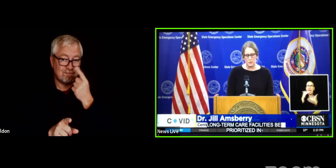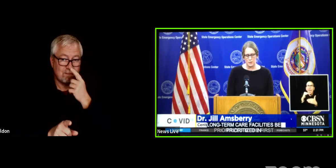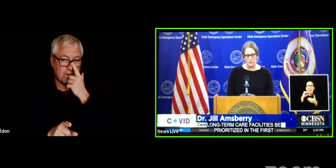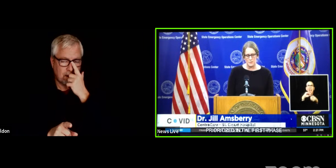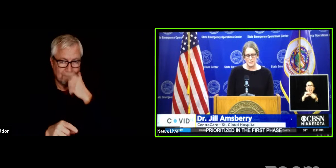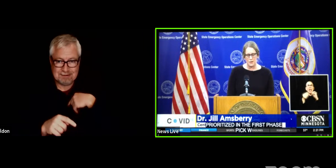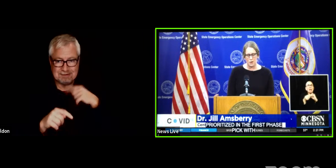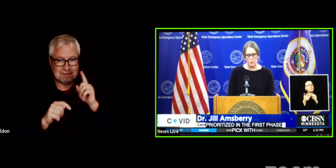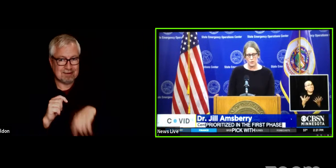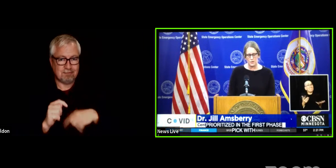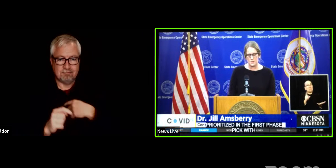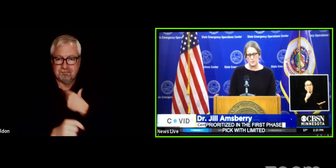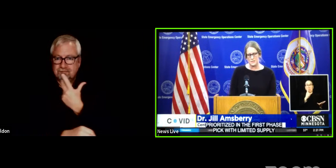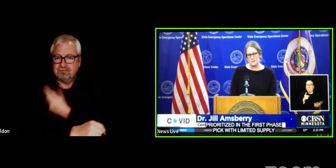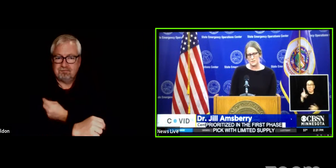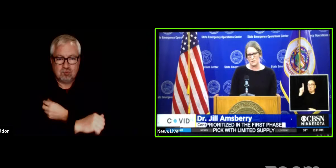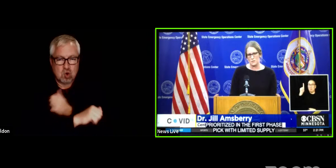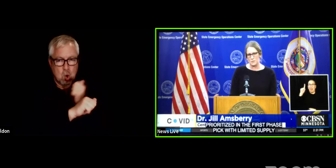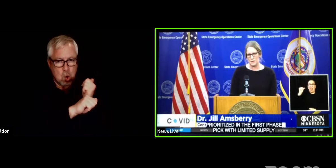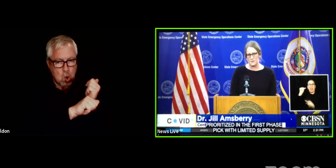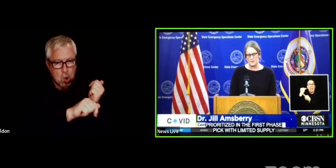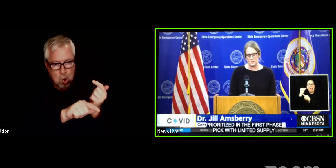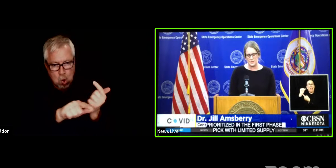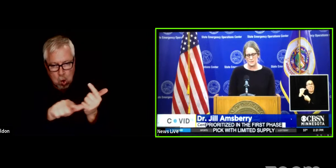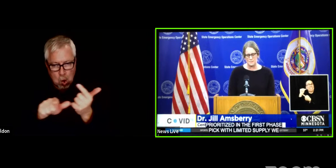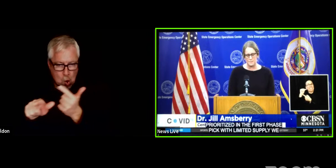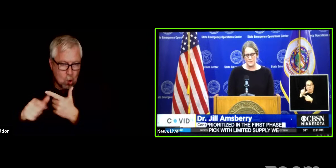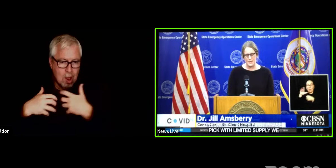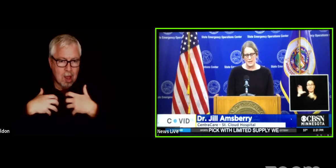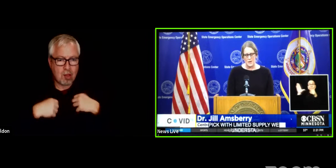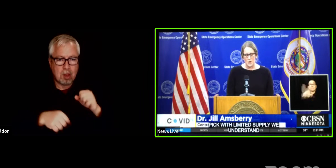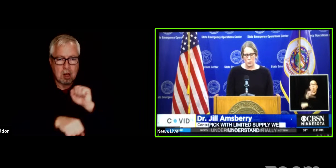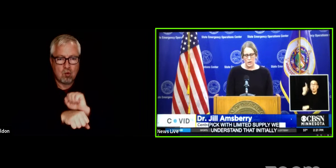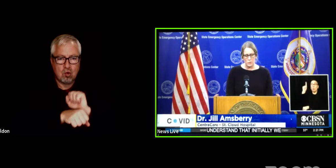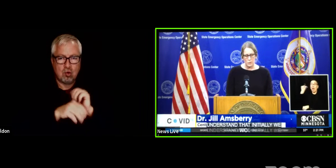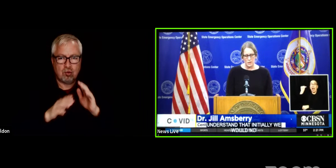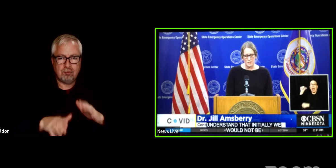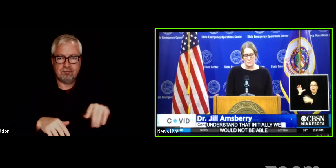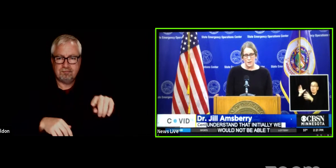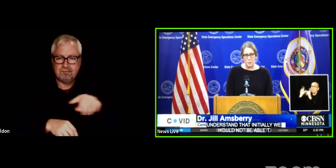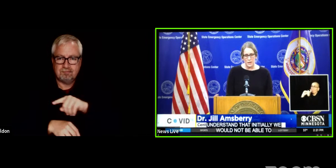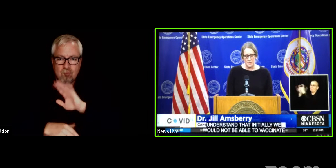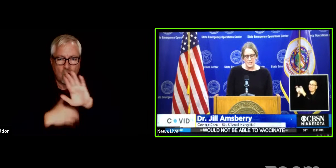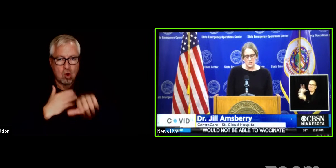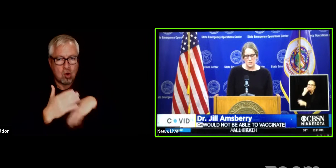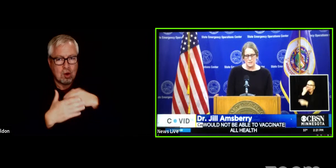WORKERS AND ALL WORKERS AND RESIDENTS IN LONG-TERM CARE FACILITIES. WHEN WE WORKED TO DEVELOP RECOMMENDATIONS